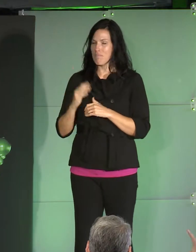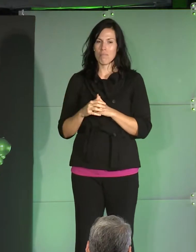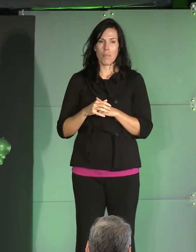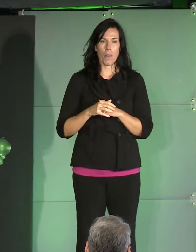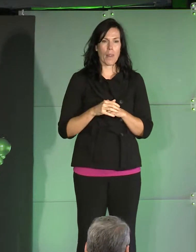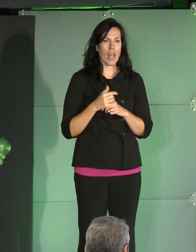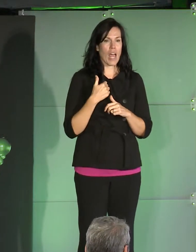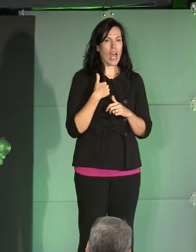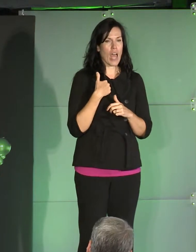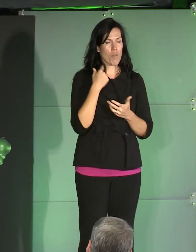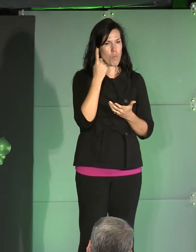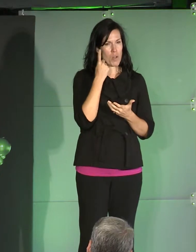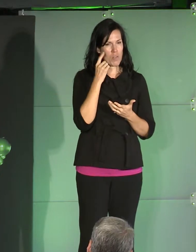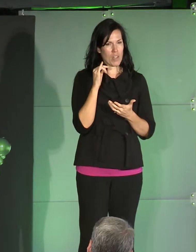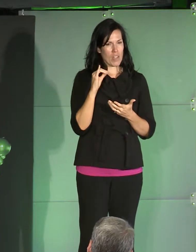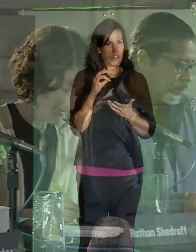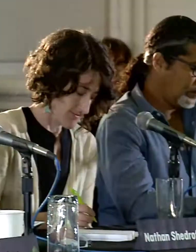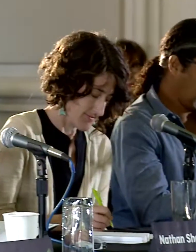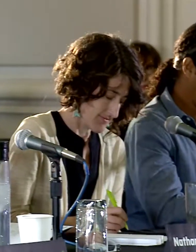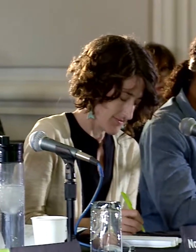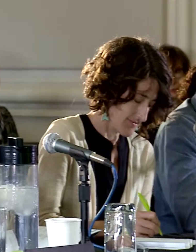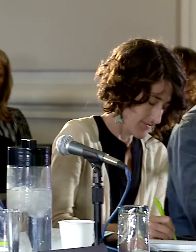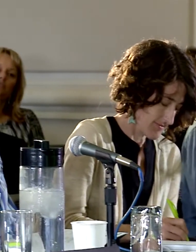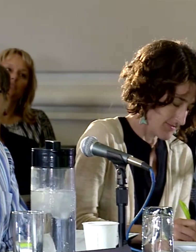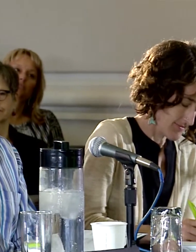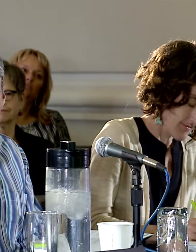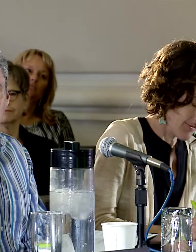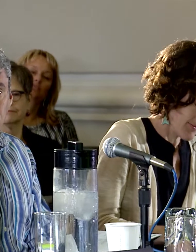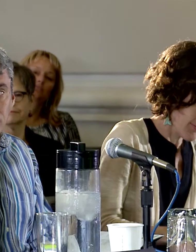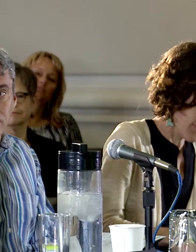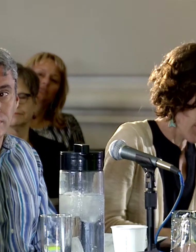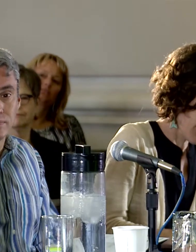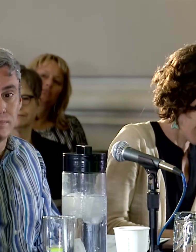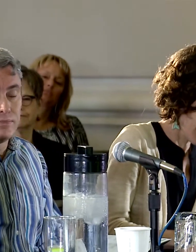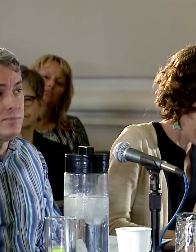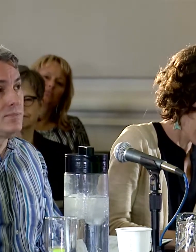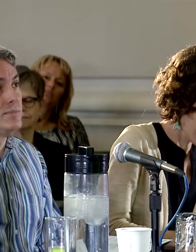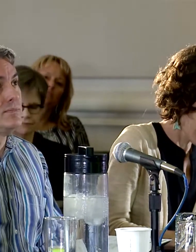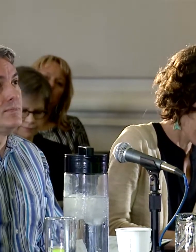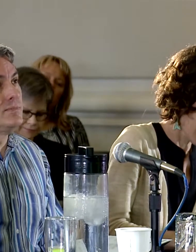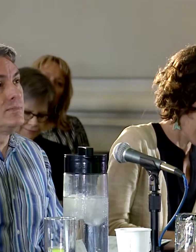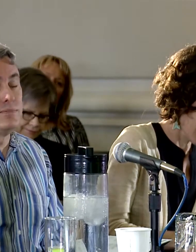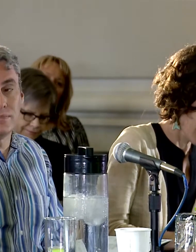I wondered whether with the new setup, you're in some way disempowering the farmers, because you're